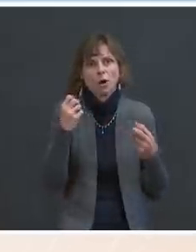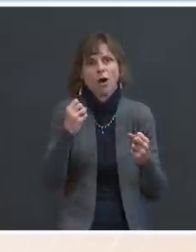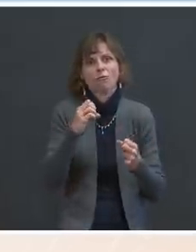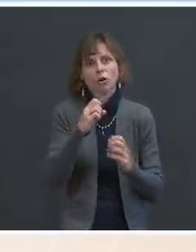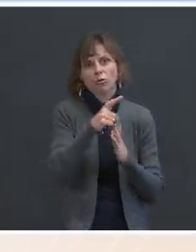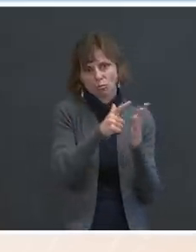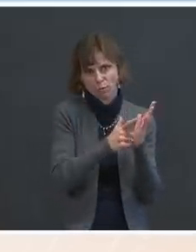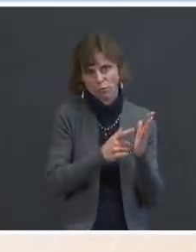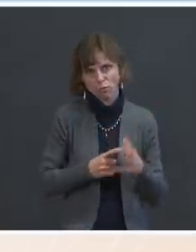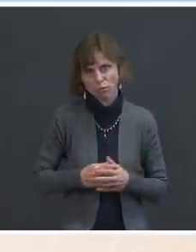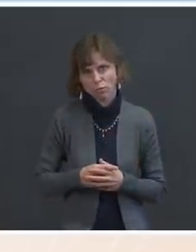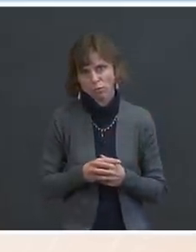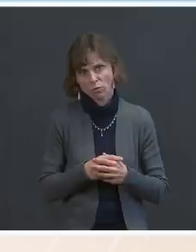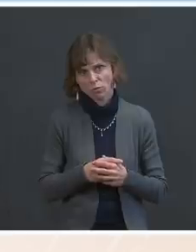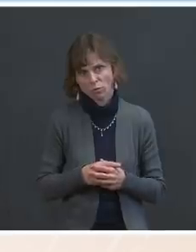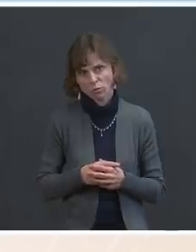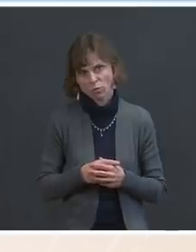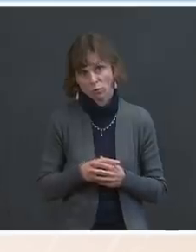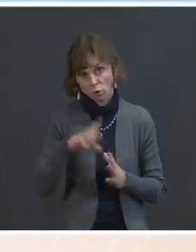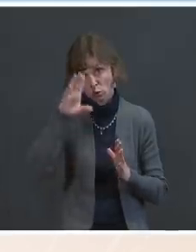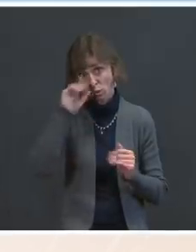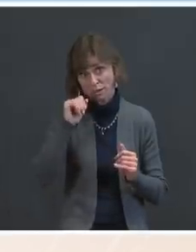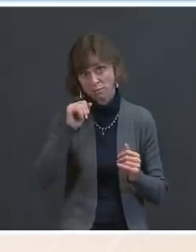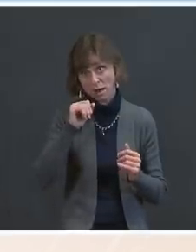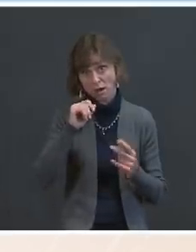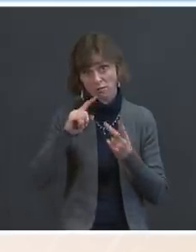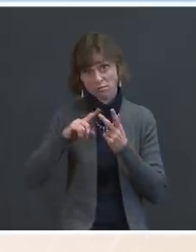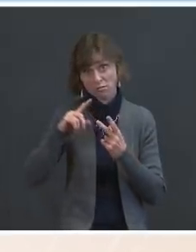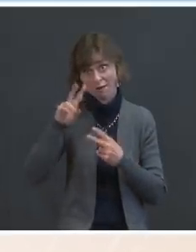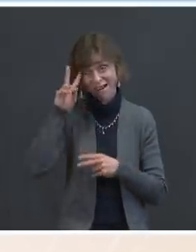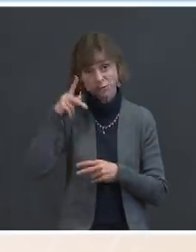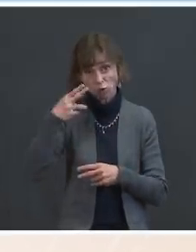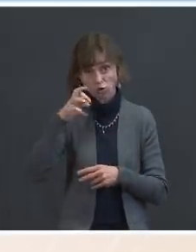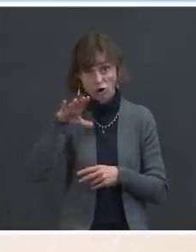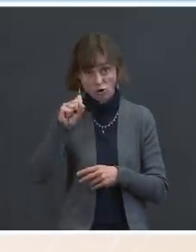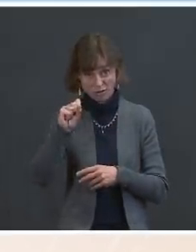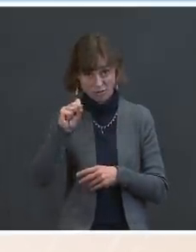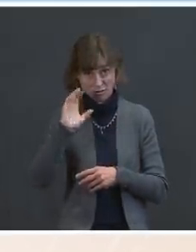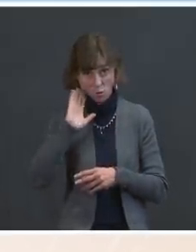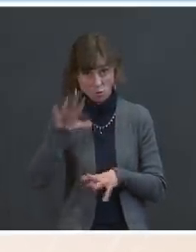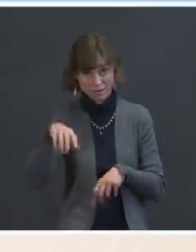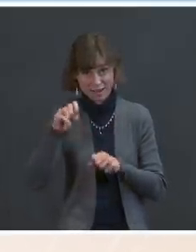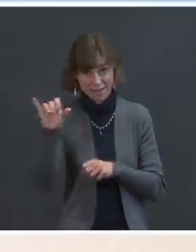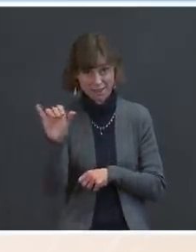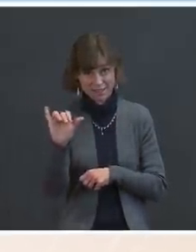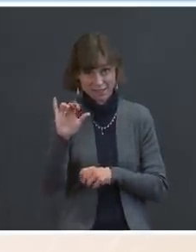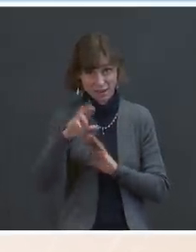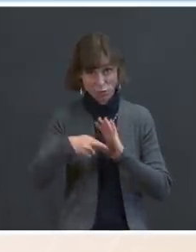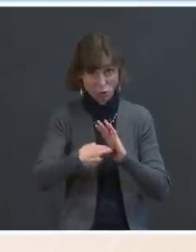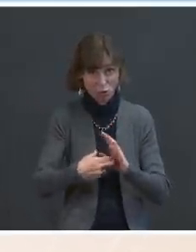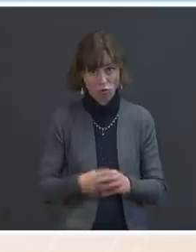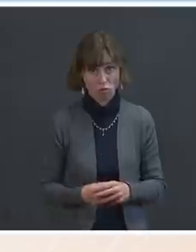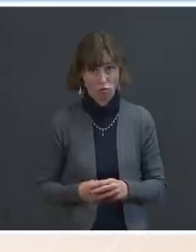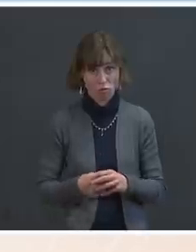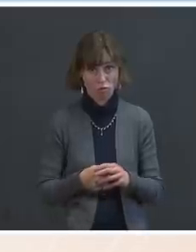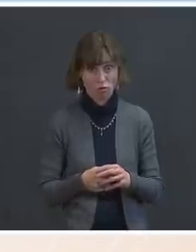Would you expect that Vice President Harris might take on a similar role? He has, you know, done a lot --